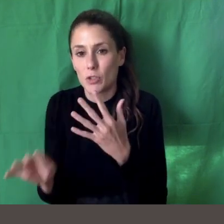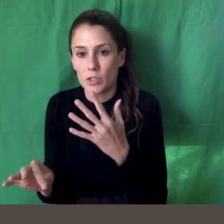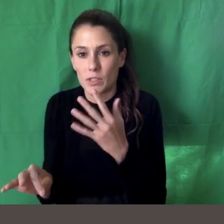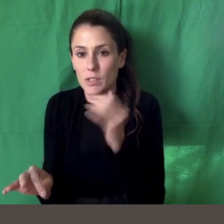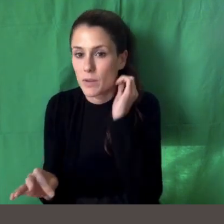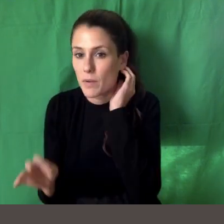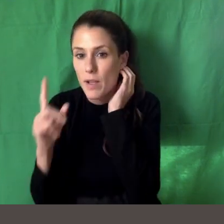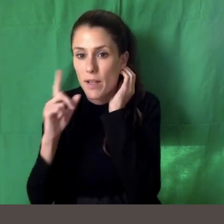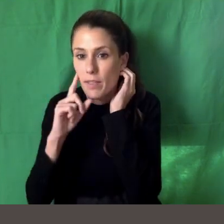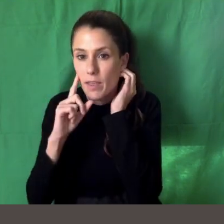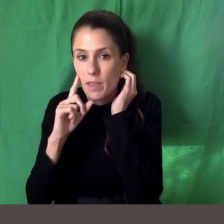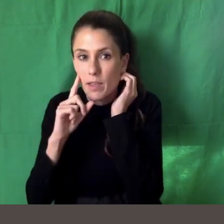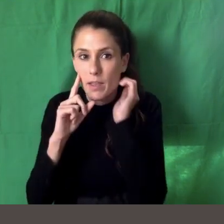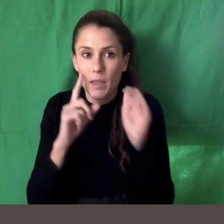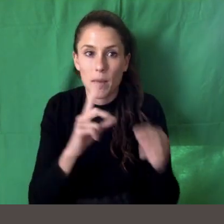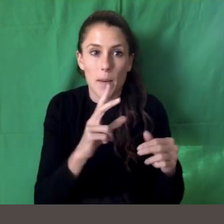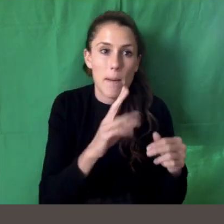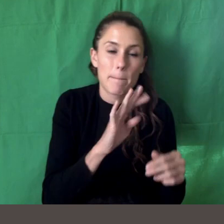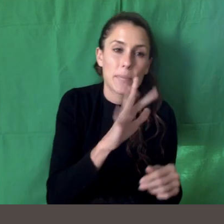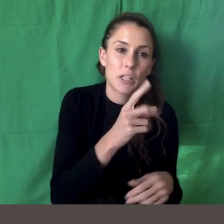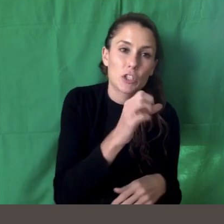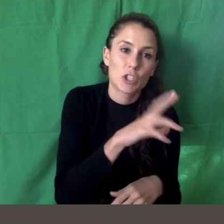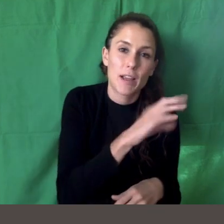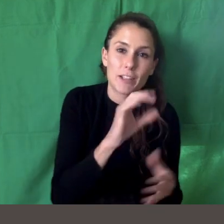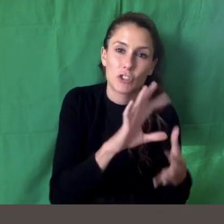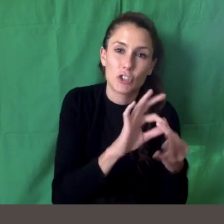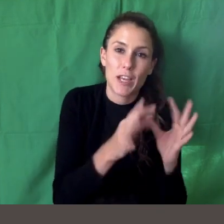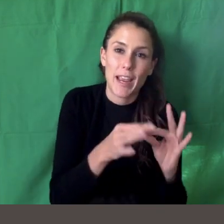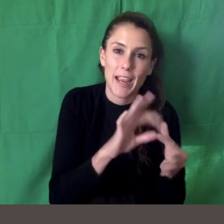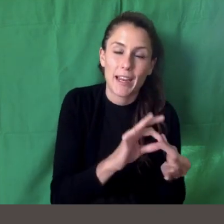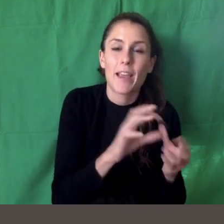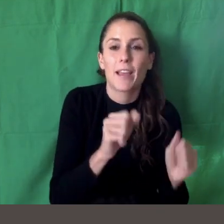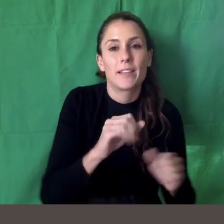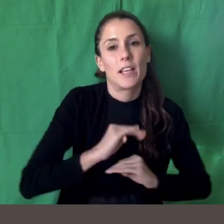I think builder and chain is more than enough to satisfy most needs.